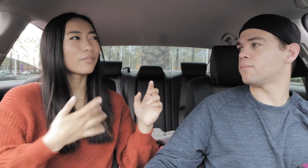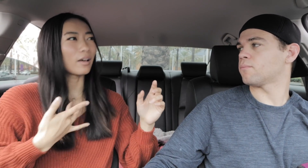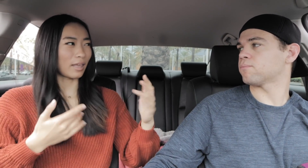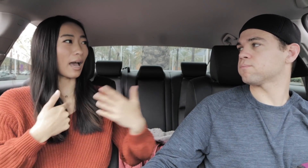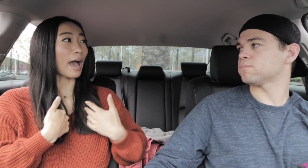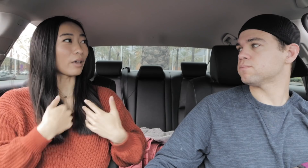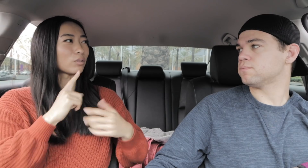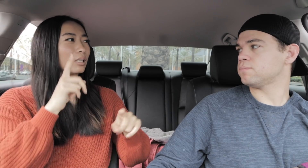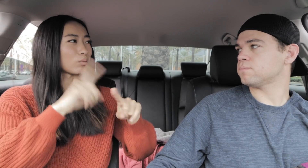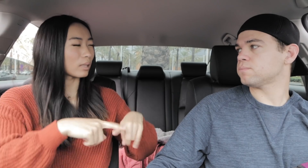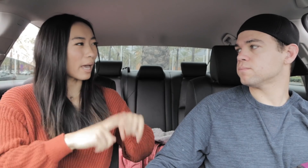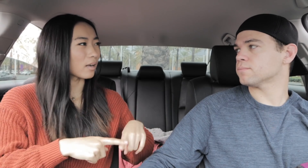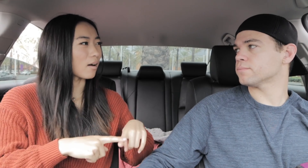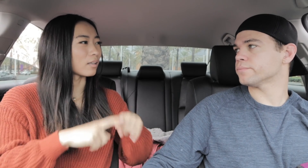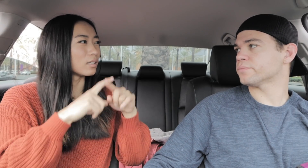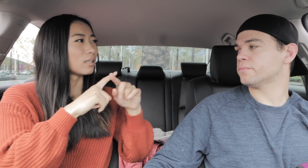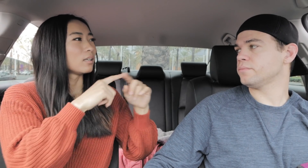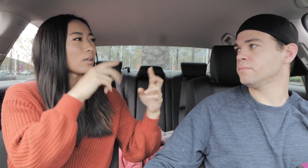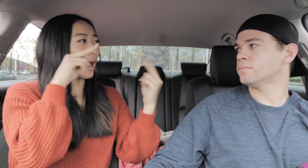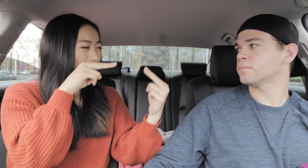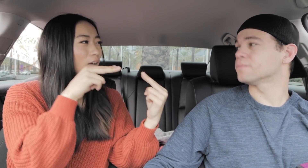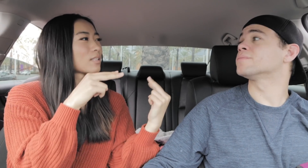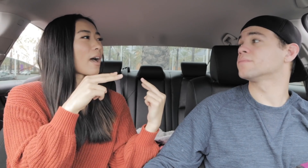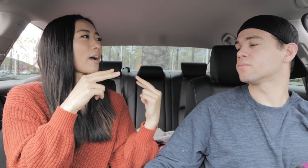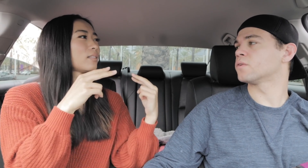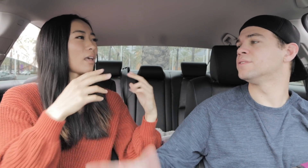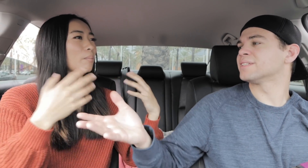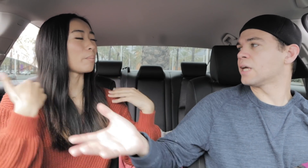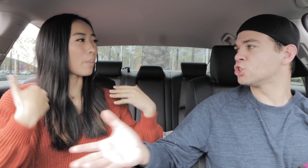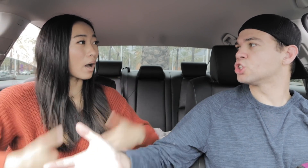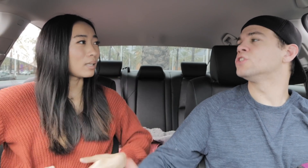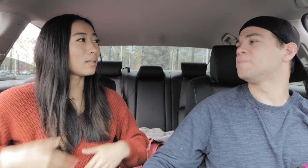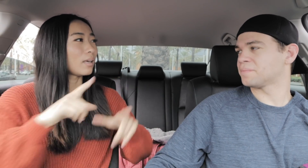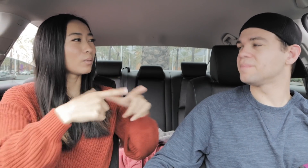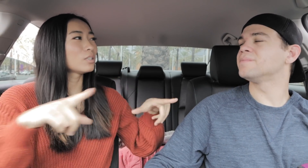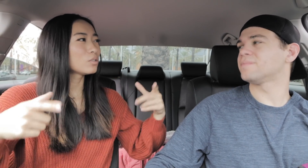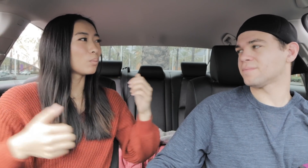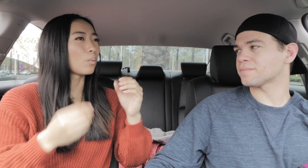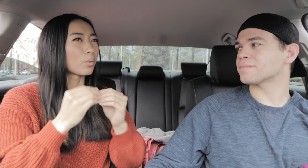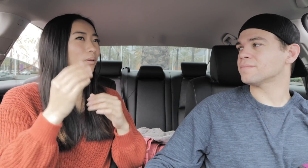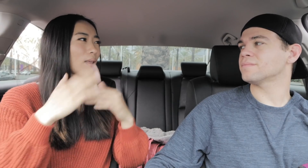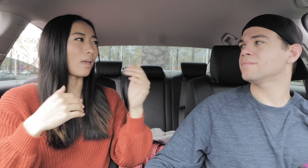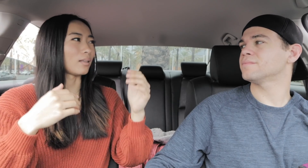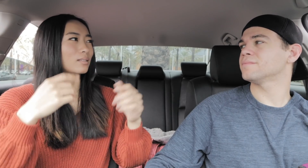I felt like I really relied on eye contact and body language more than